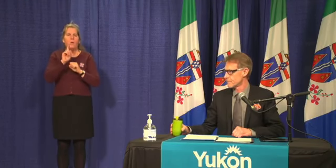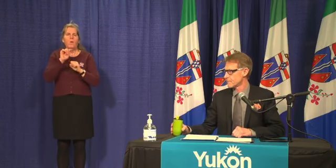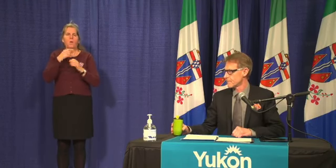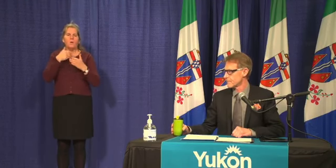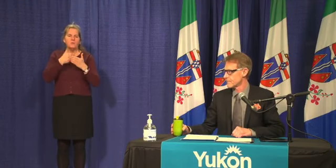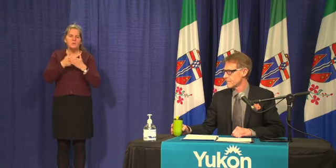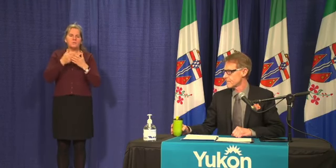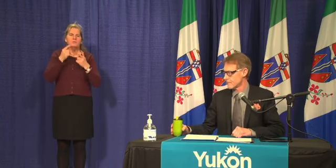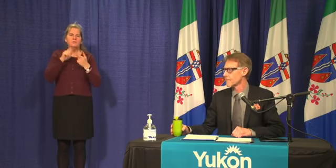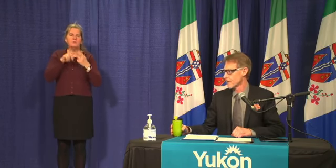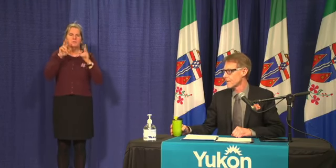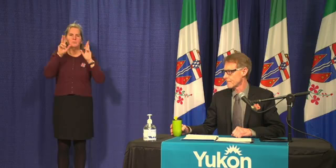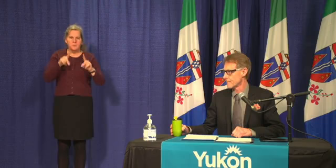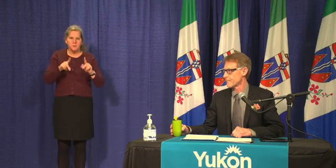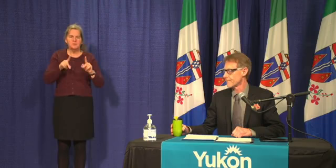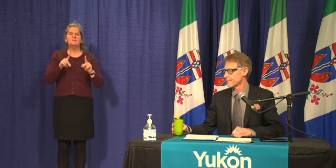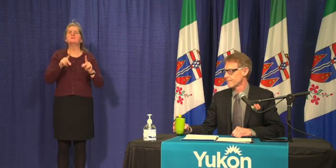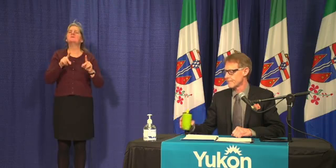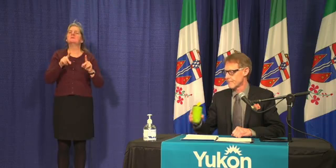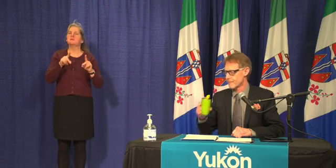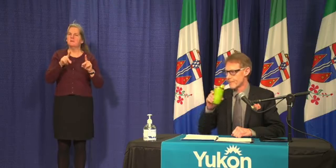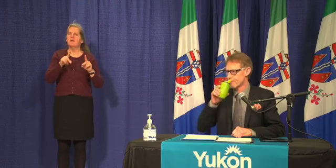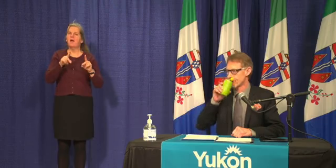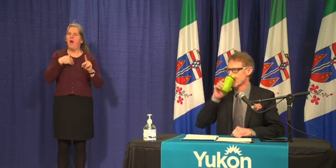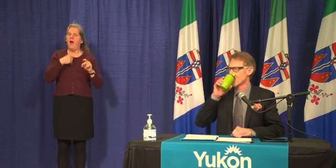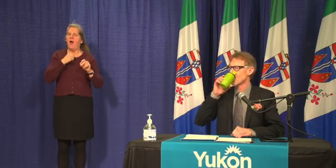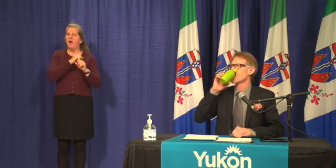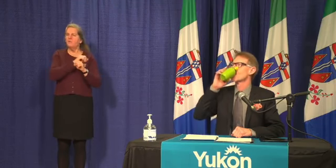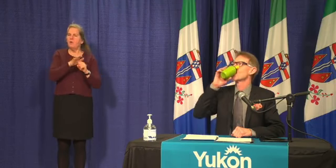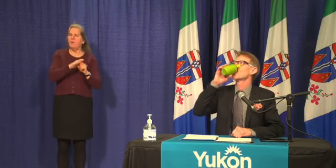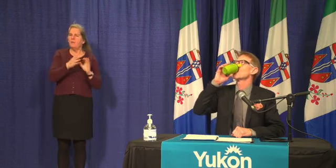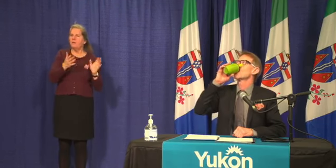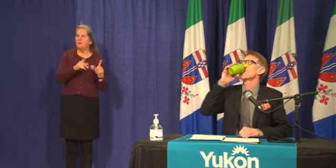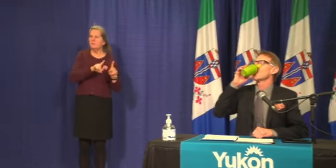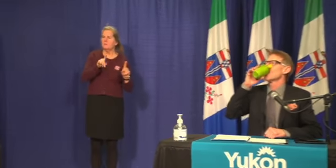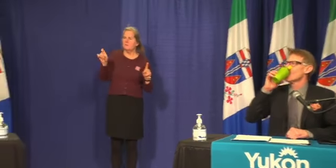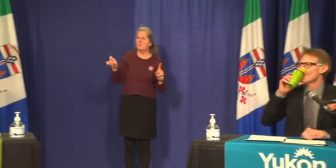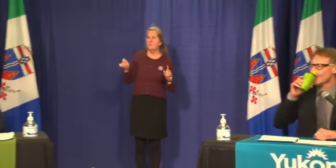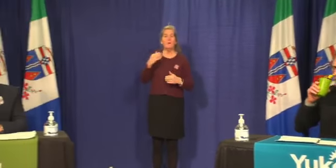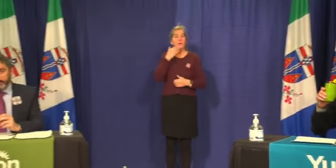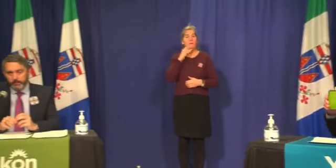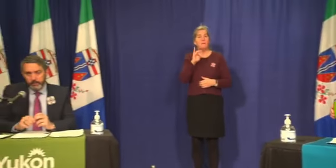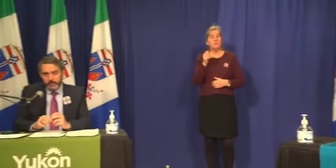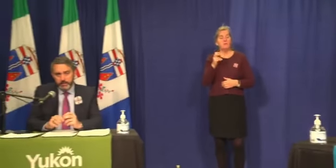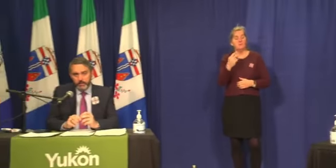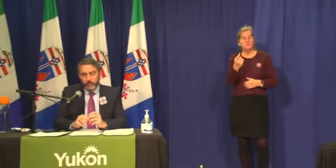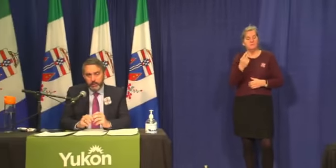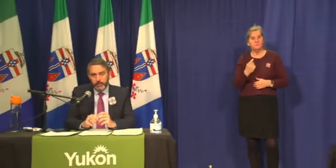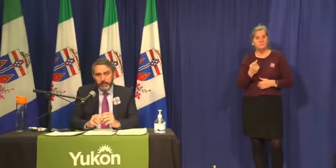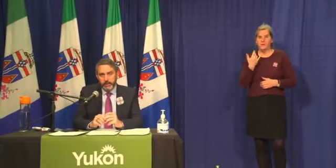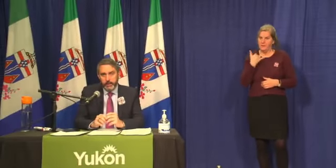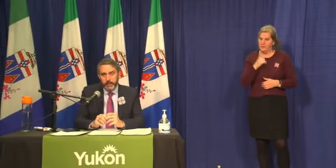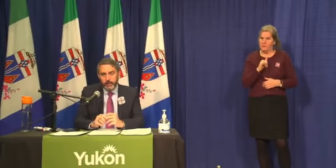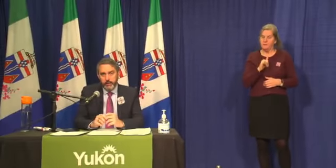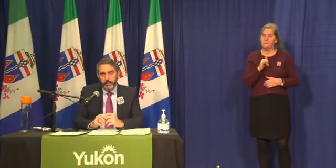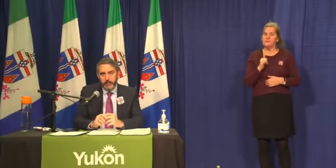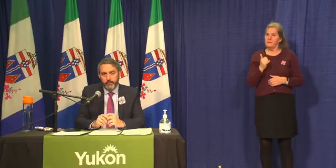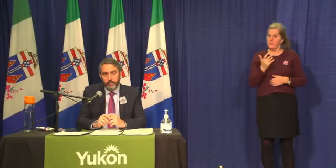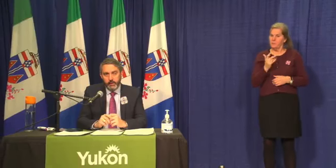CONTACT WITH SOMEONE WHO IS REGISTERED AS A POSITIVE CASE. WE ARE STILL WORKING WITH